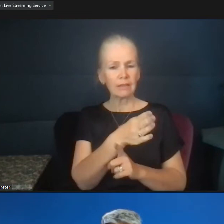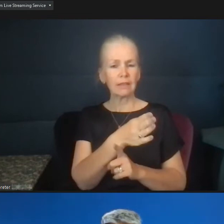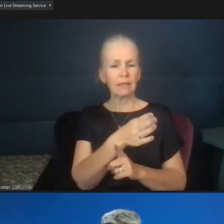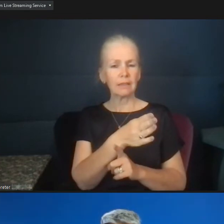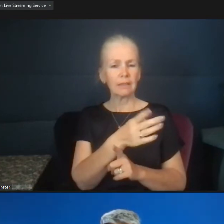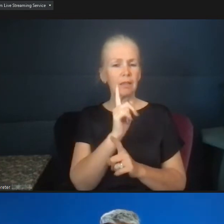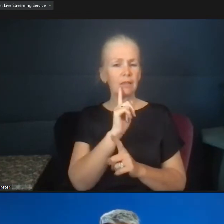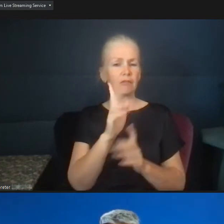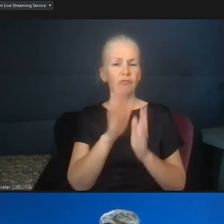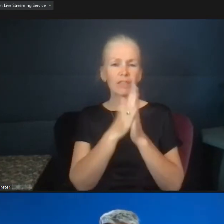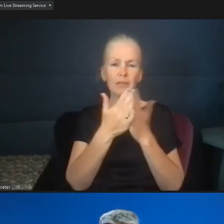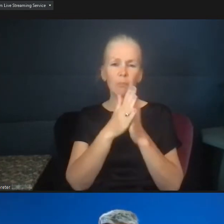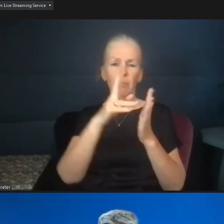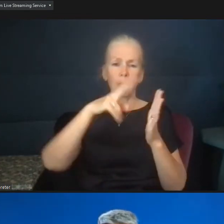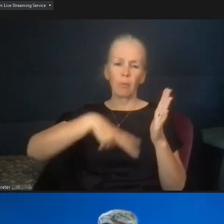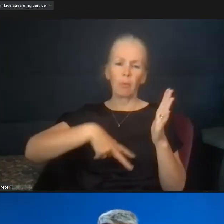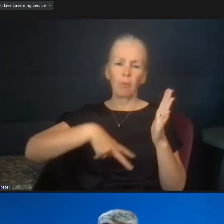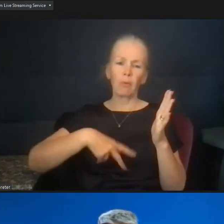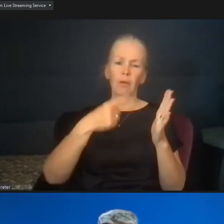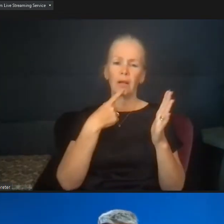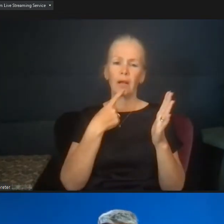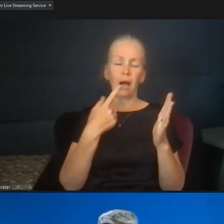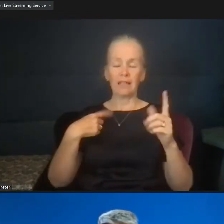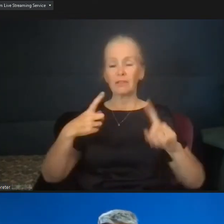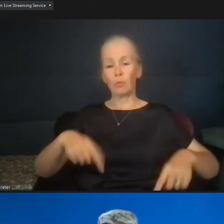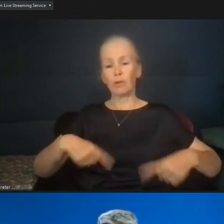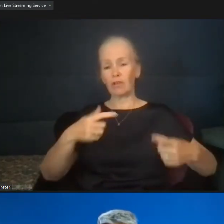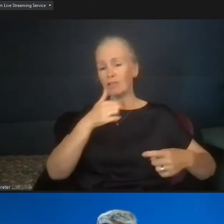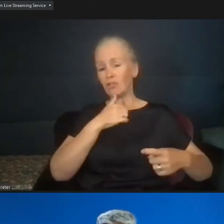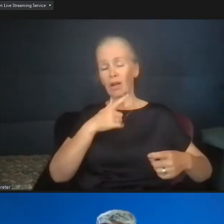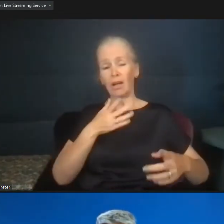as a wheelchair user I can't get out at about as much as I would like, communicate as well as much